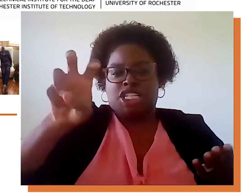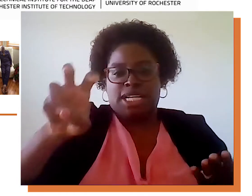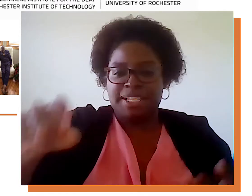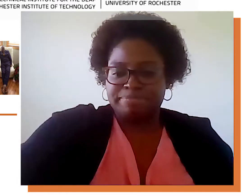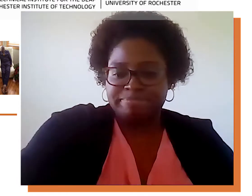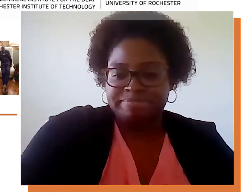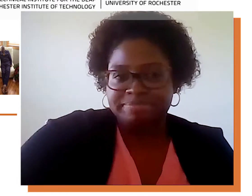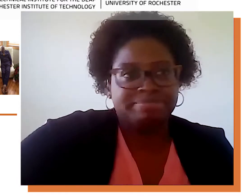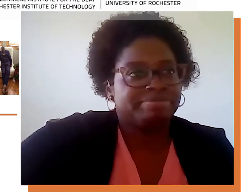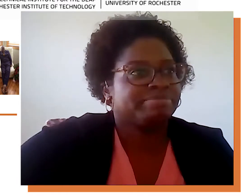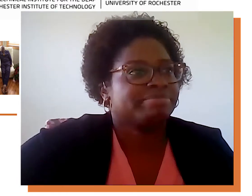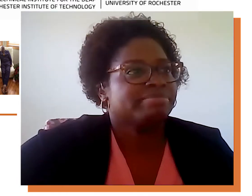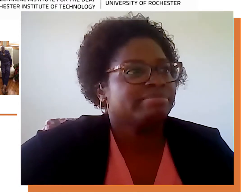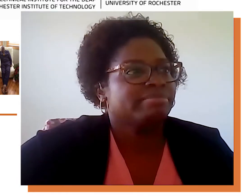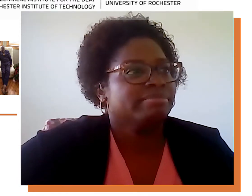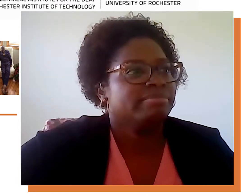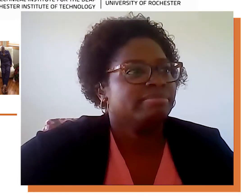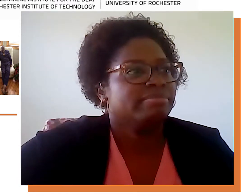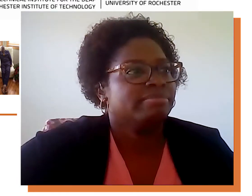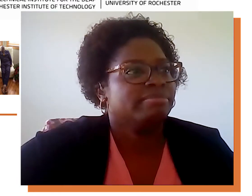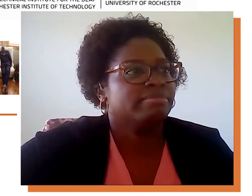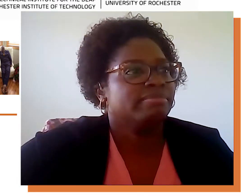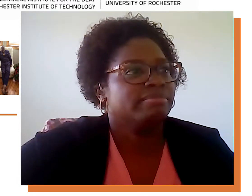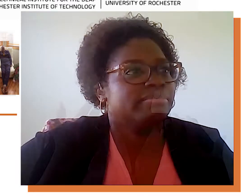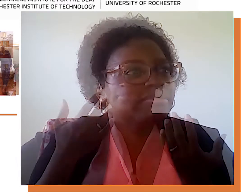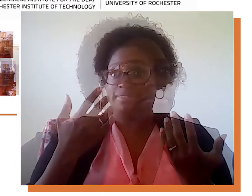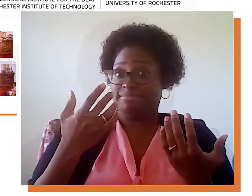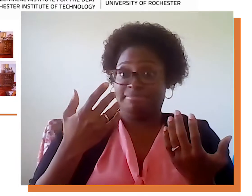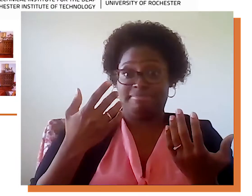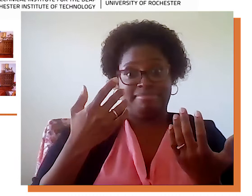to where I am today throughout my journey.